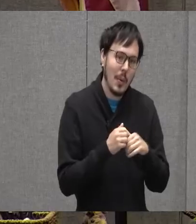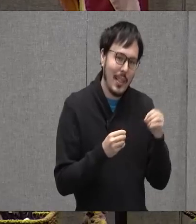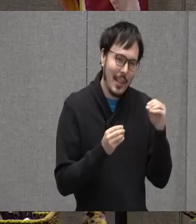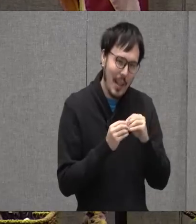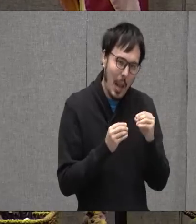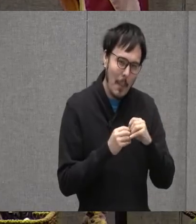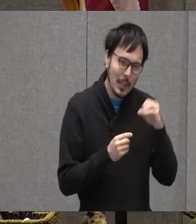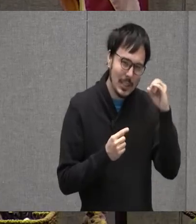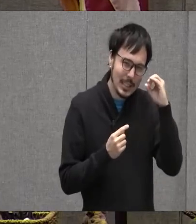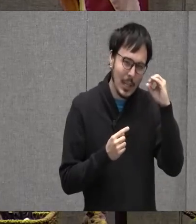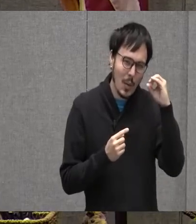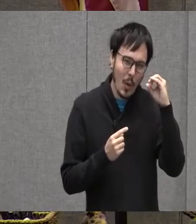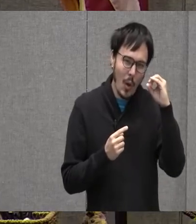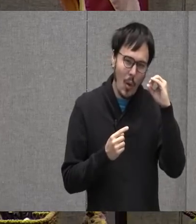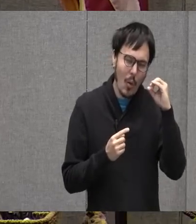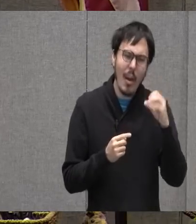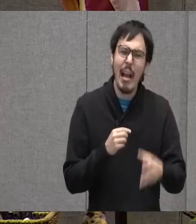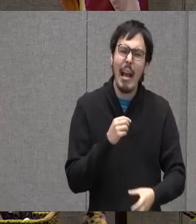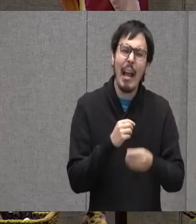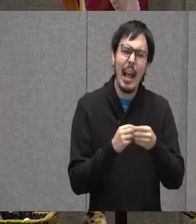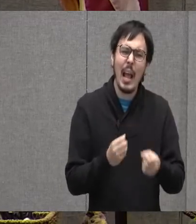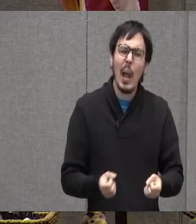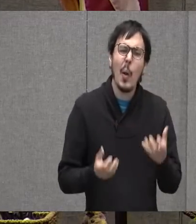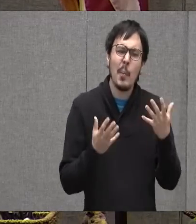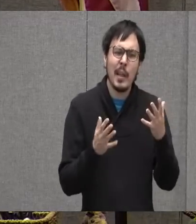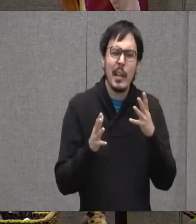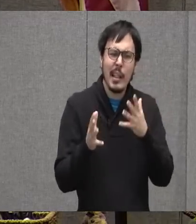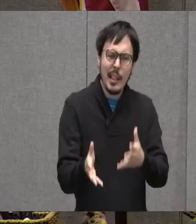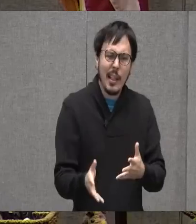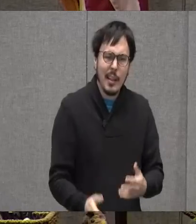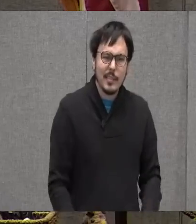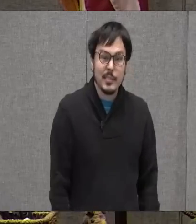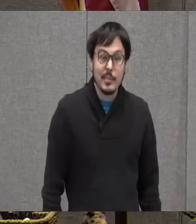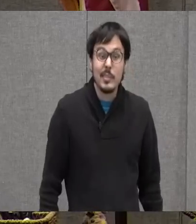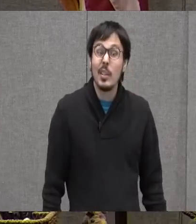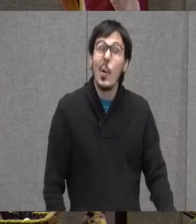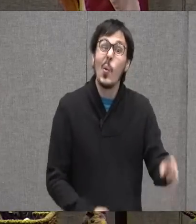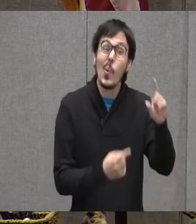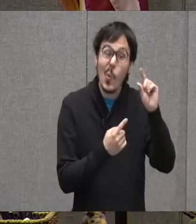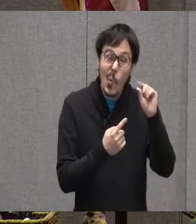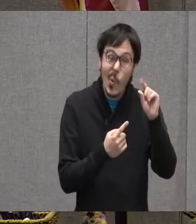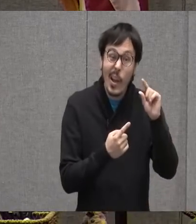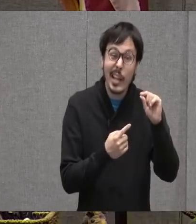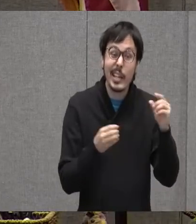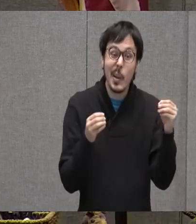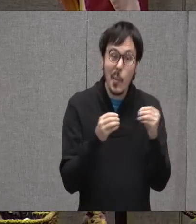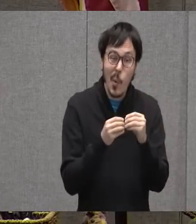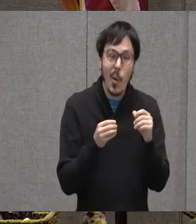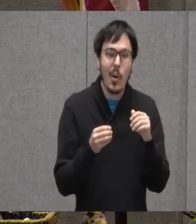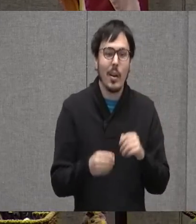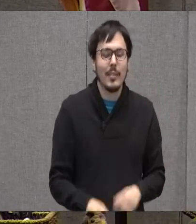what's that number that I need to add up? 20 more, I love the number zero